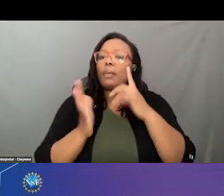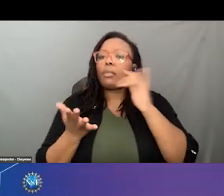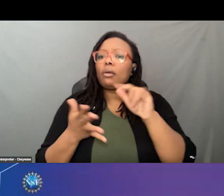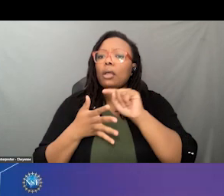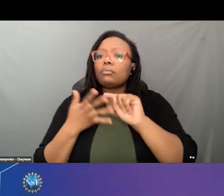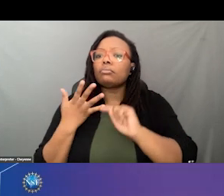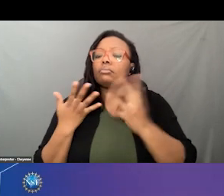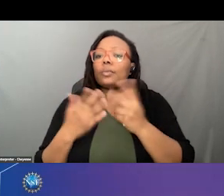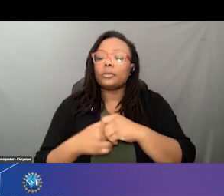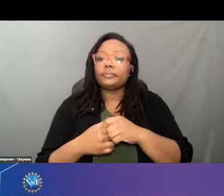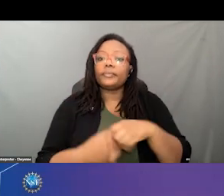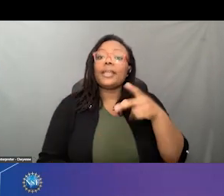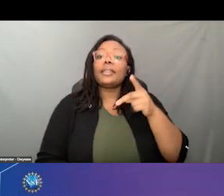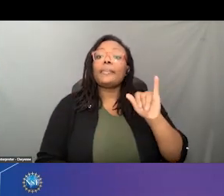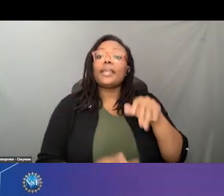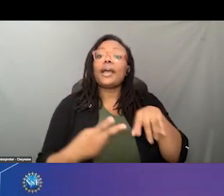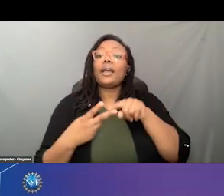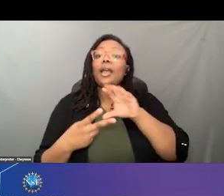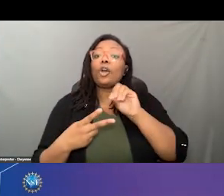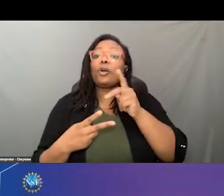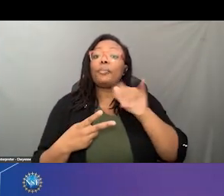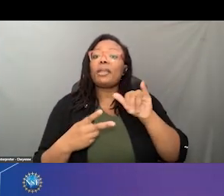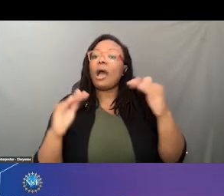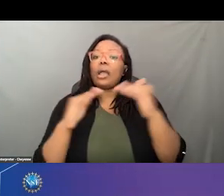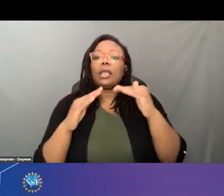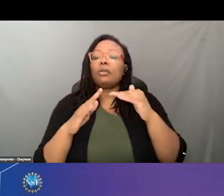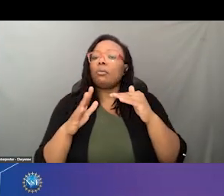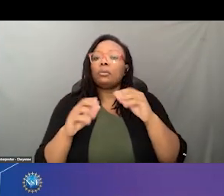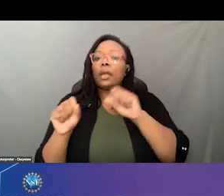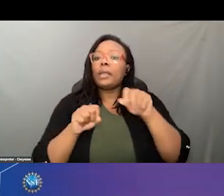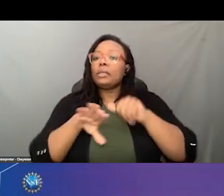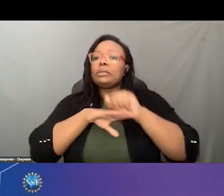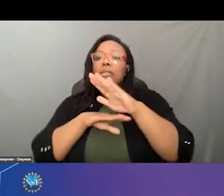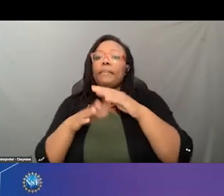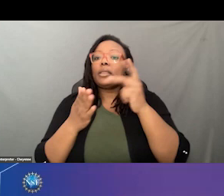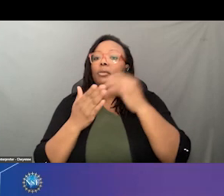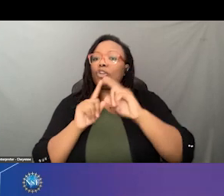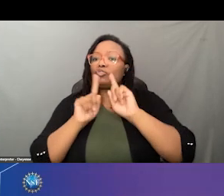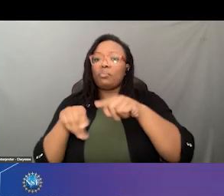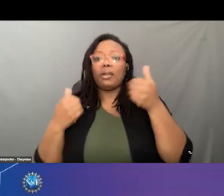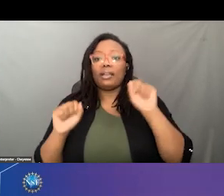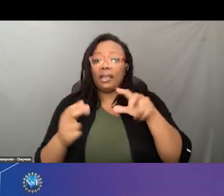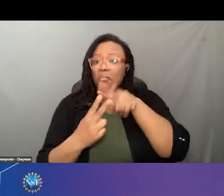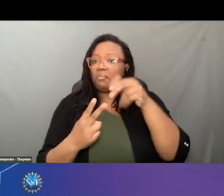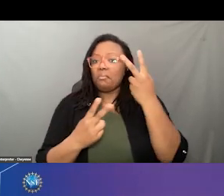The PIs and co-PIs have equal ability to submit the project reports.